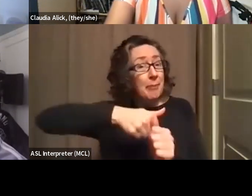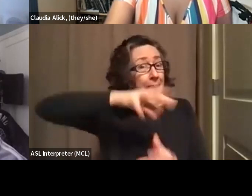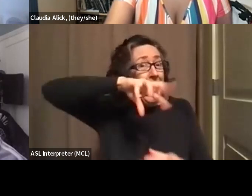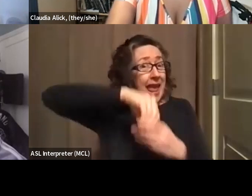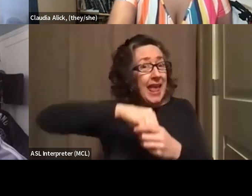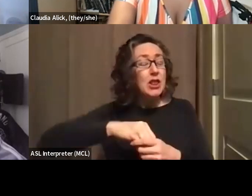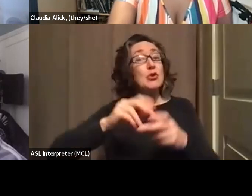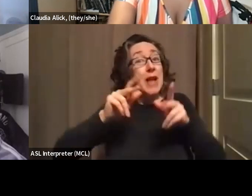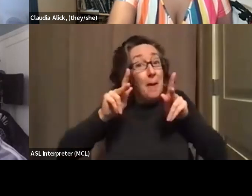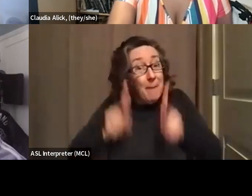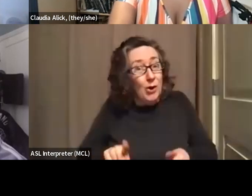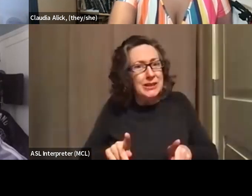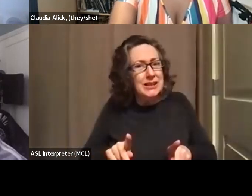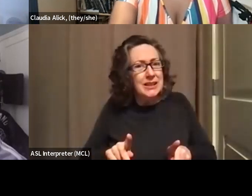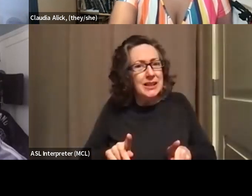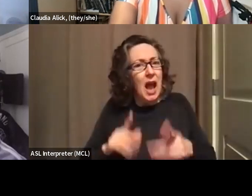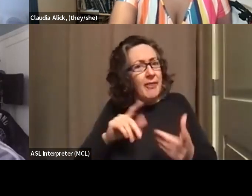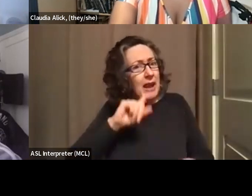disability.